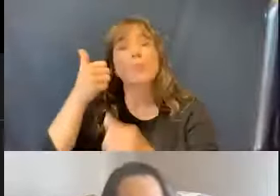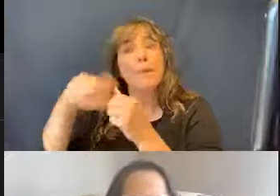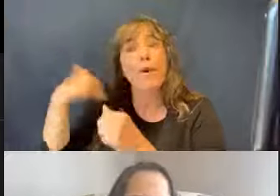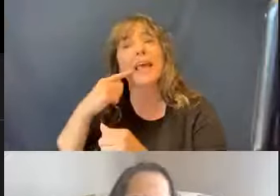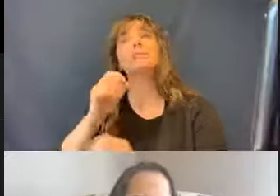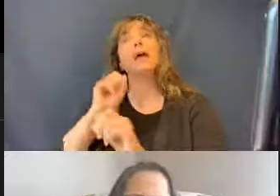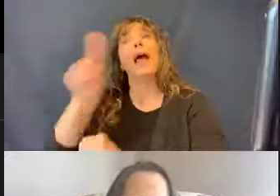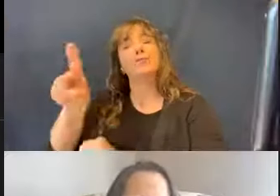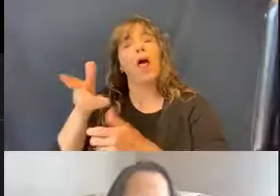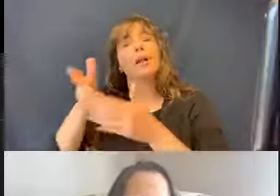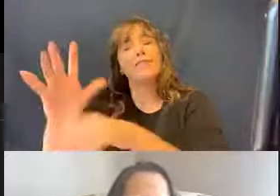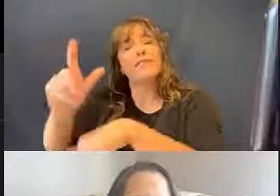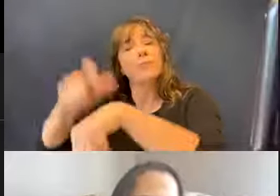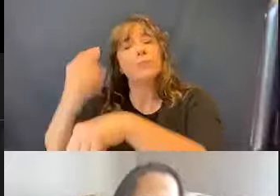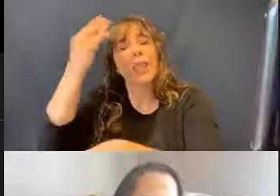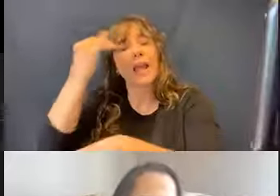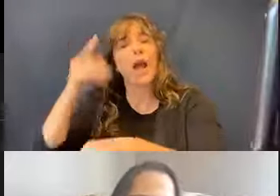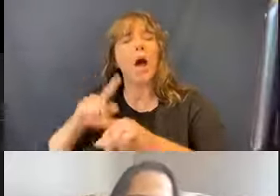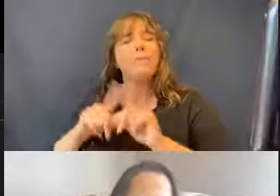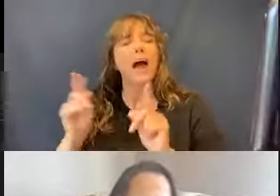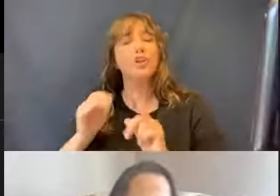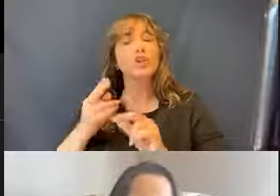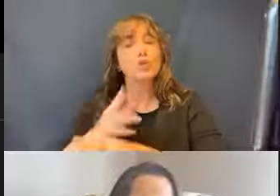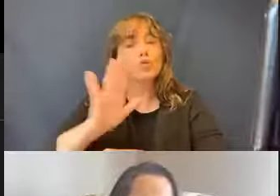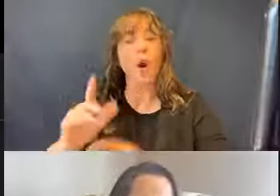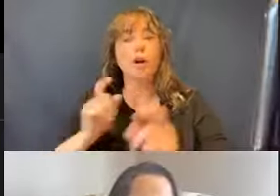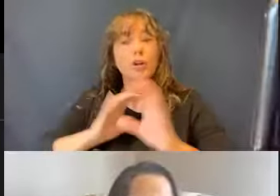think if you're decent enough in your body language communication, can you tell the difference